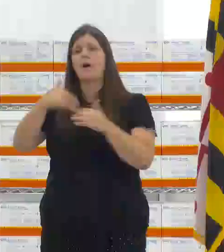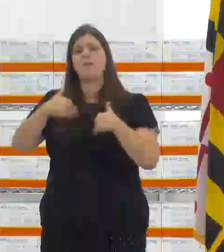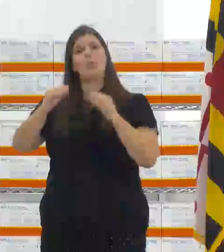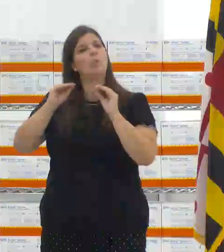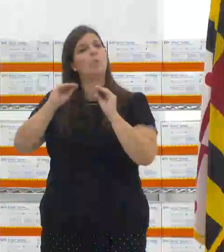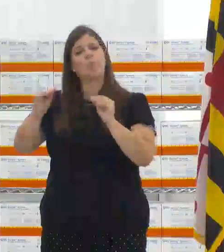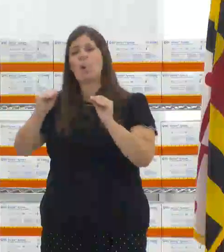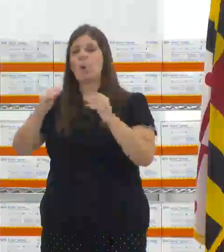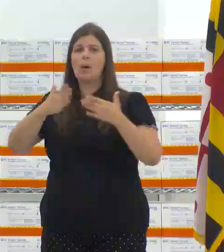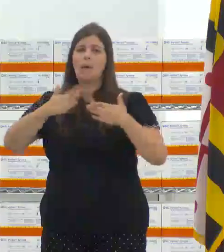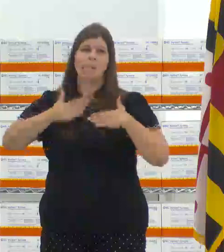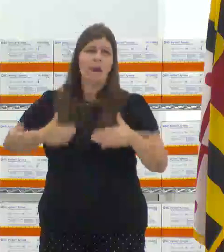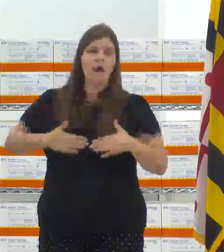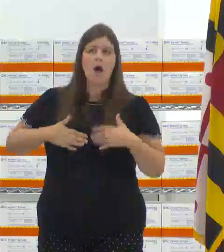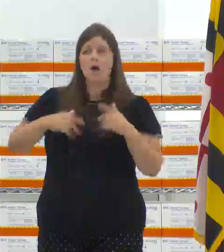obvious symptoms, we're going to still use the diagnostic tests.